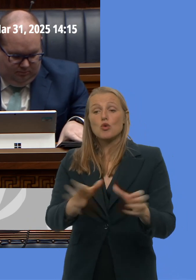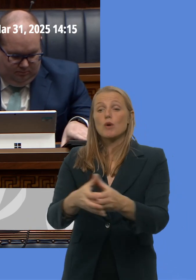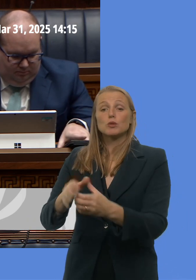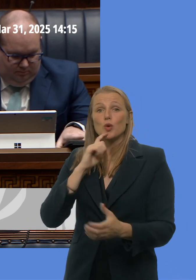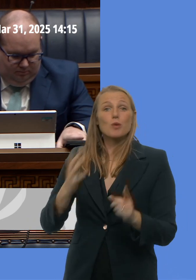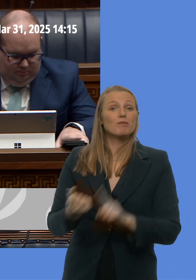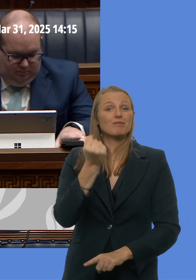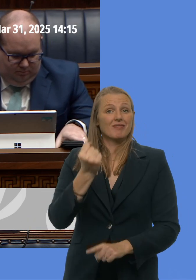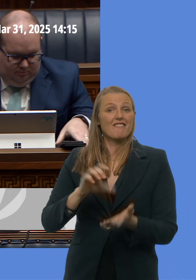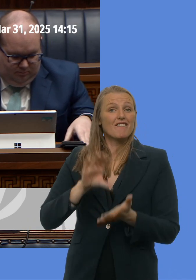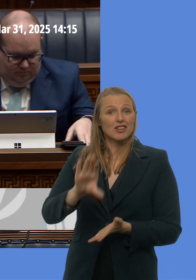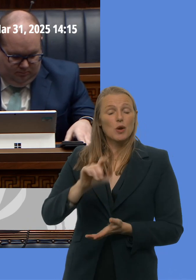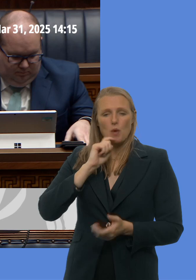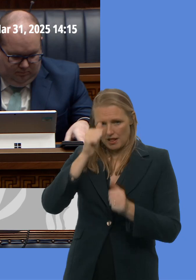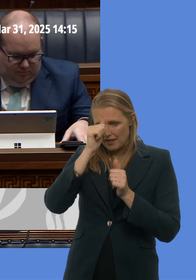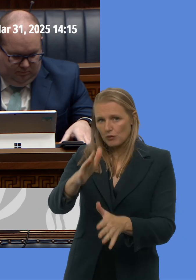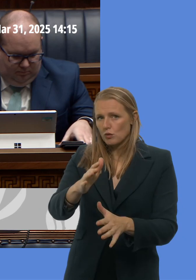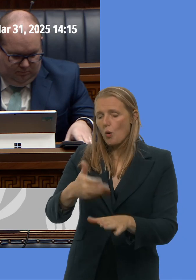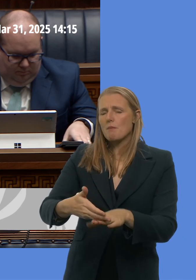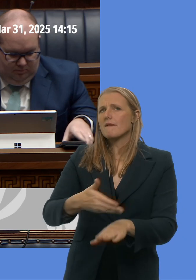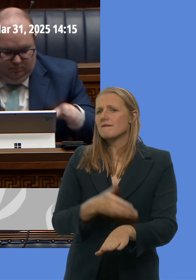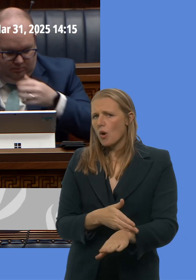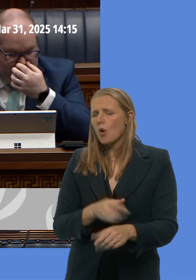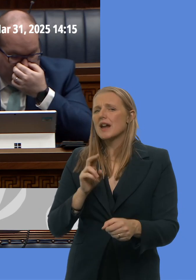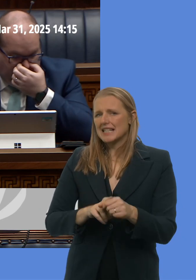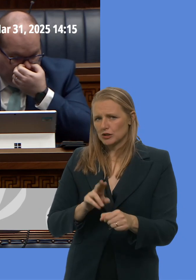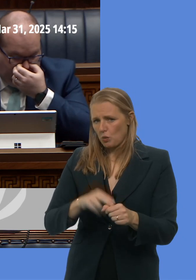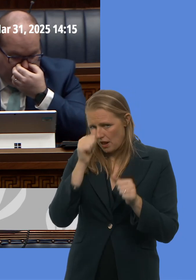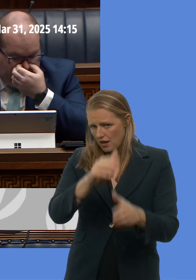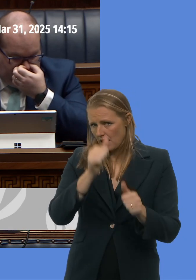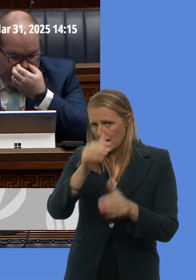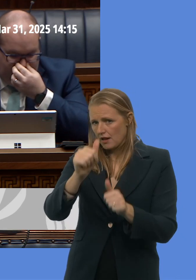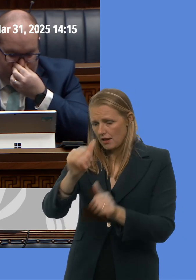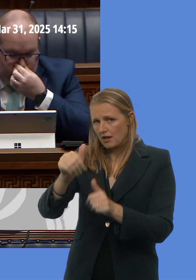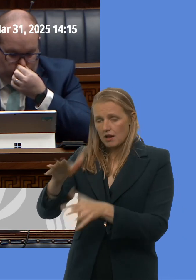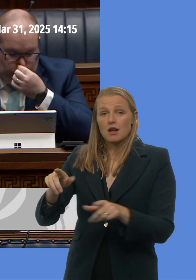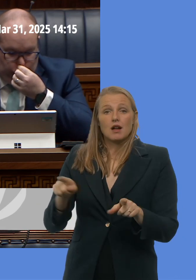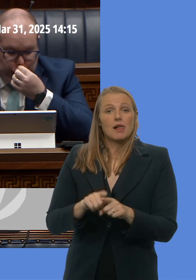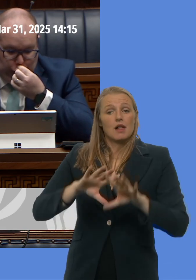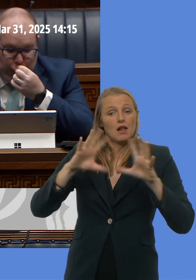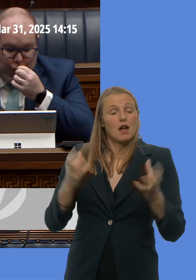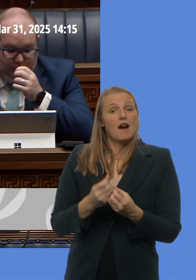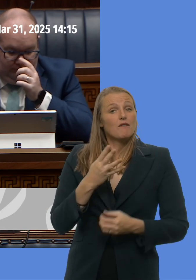outcome of their applications before Easter. A total of 42 applications were submitted to